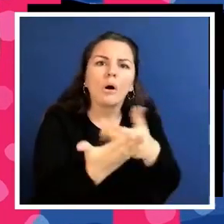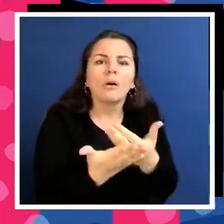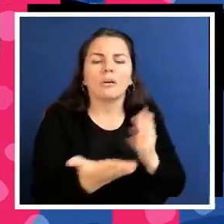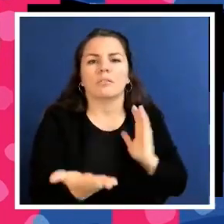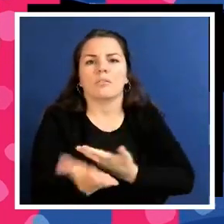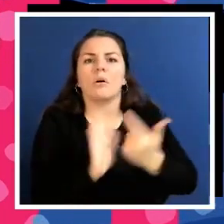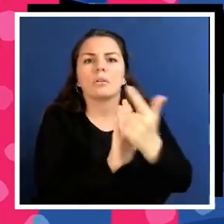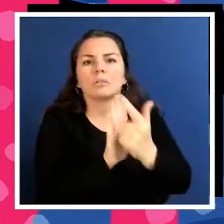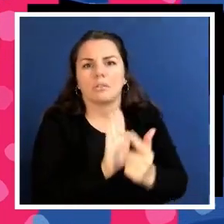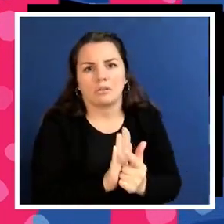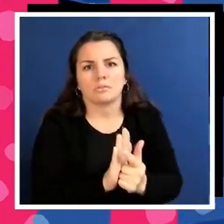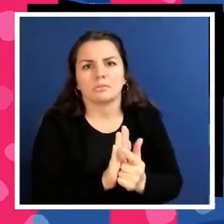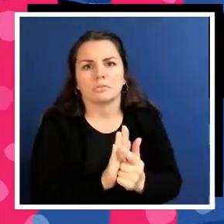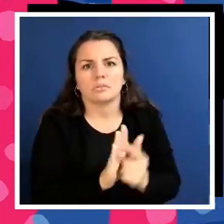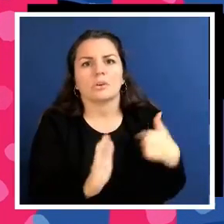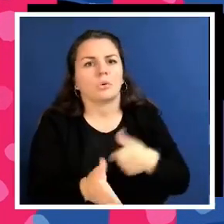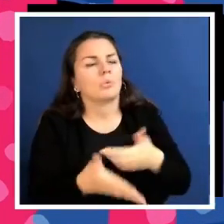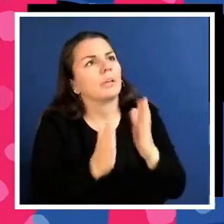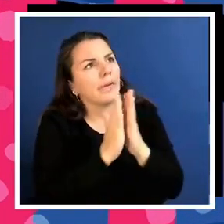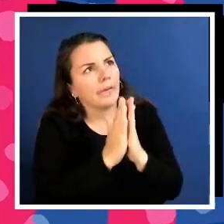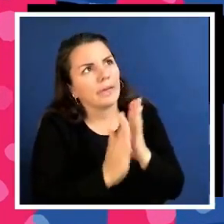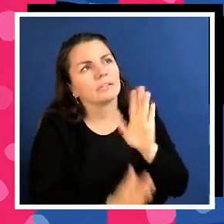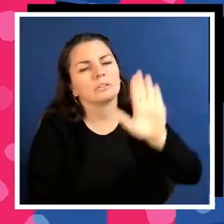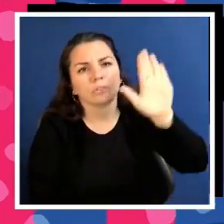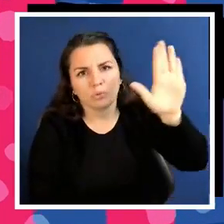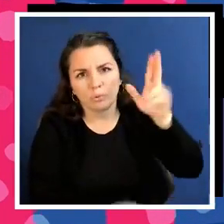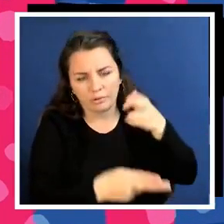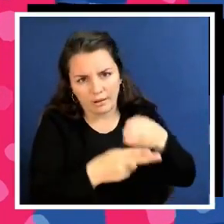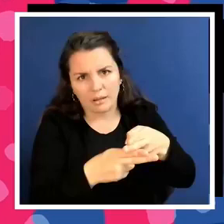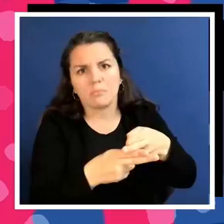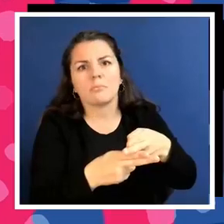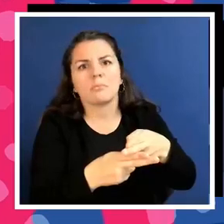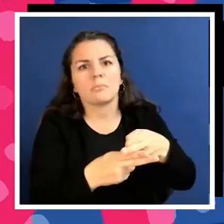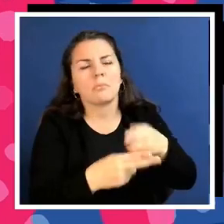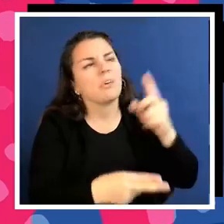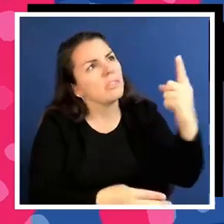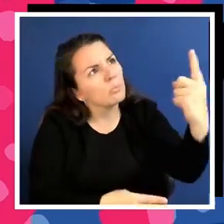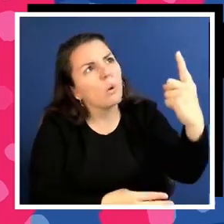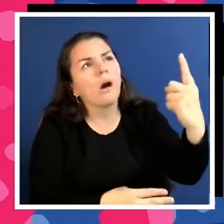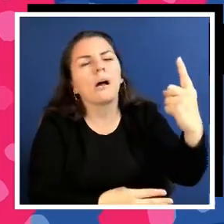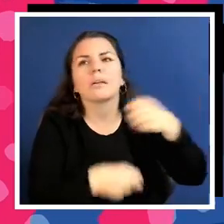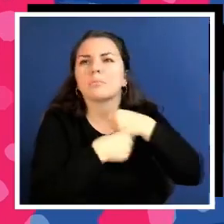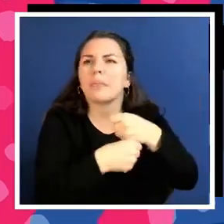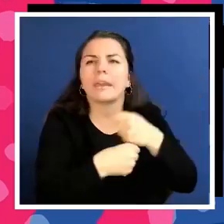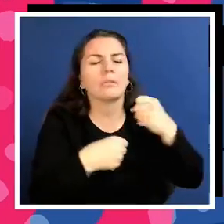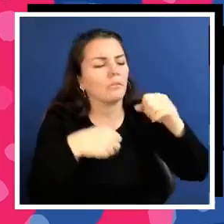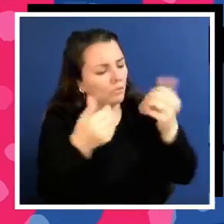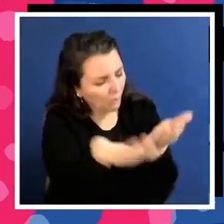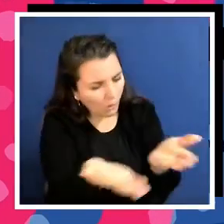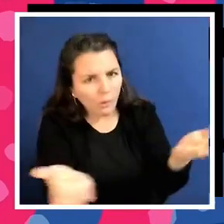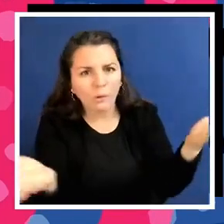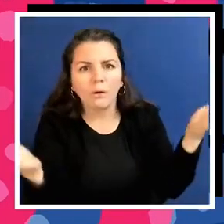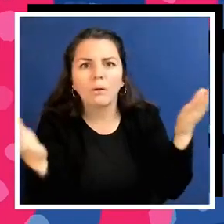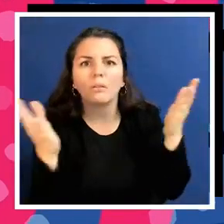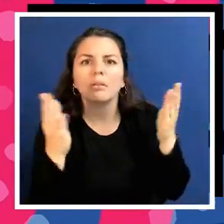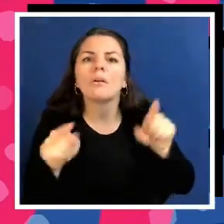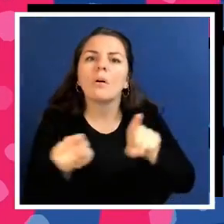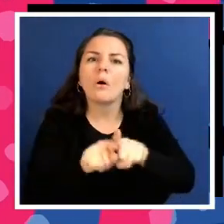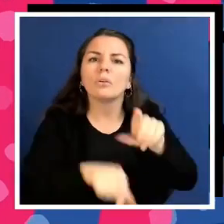COMMUNITY AND ALL OF OUR